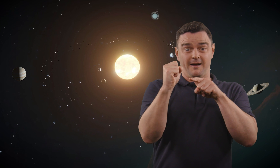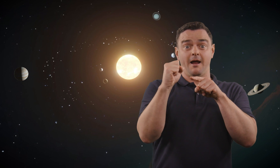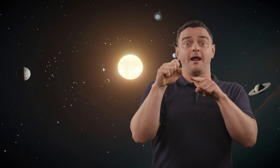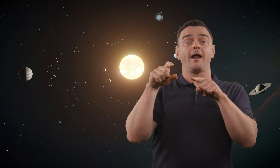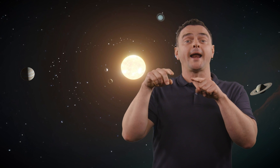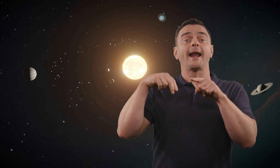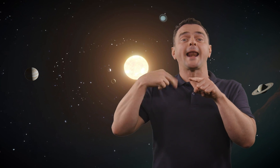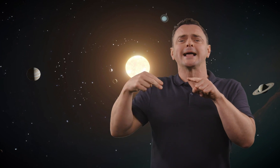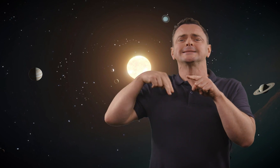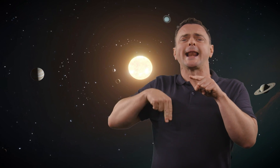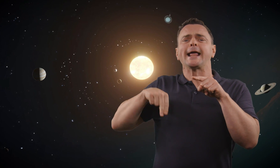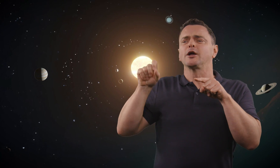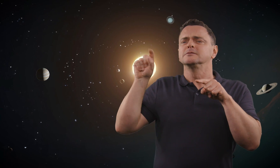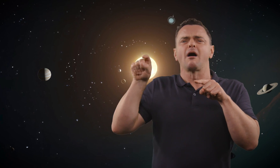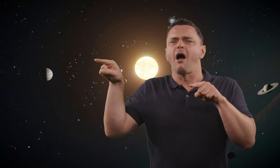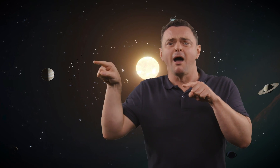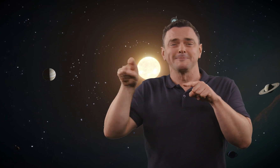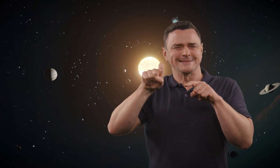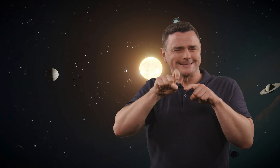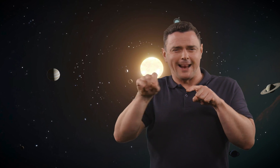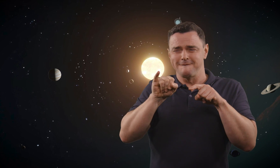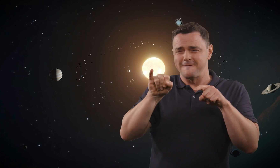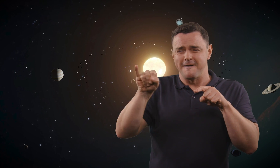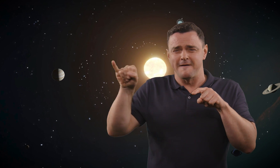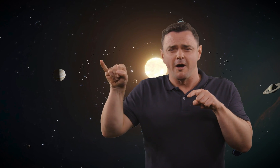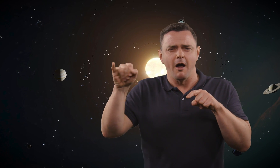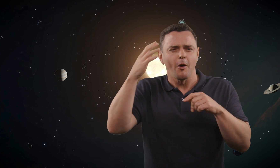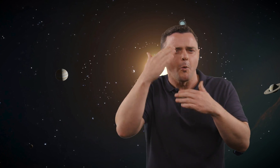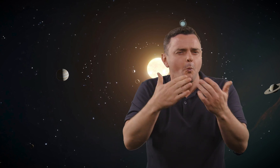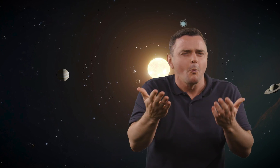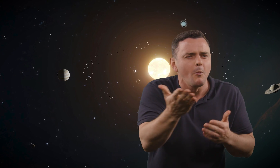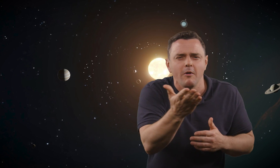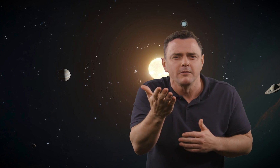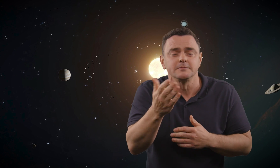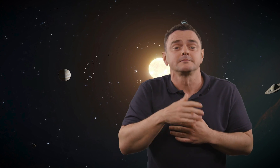The nearest one after that is an even longer distance away. Do you know what it's called?